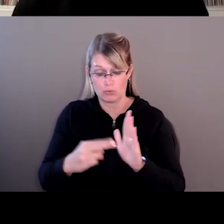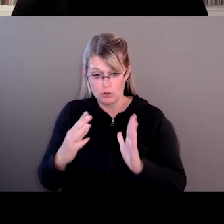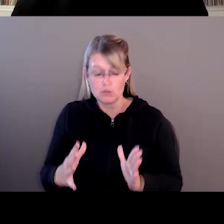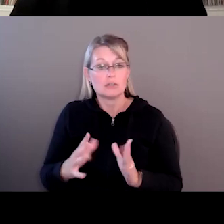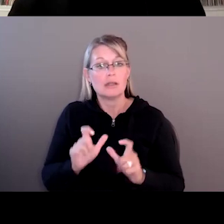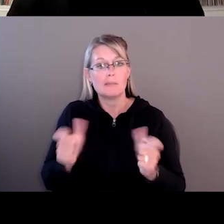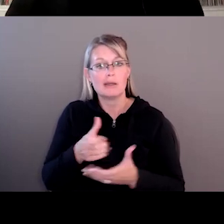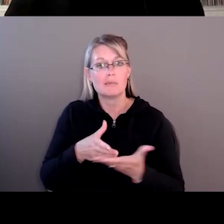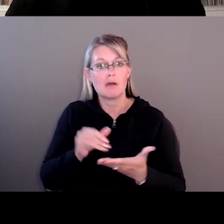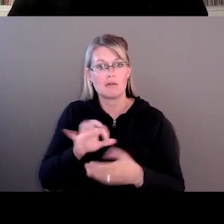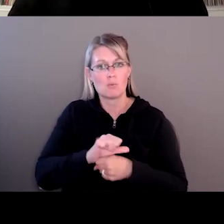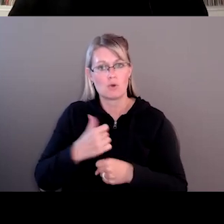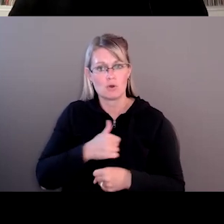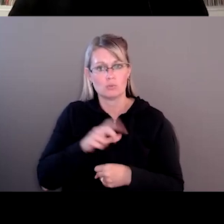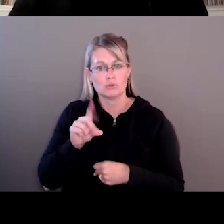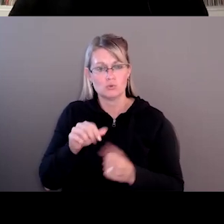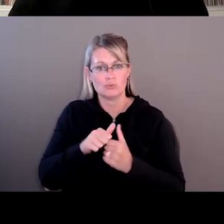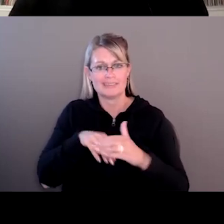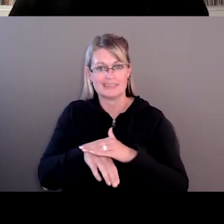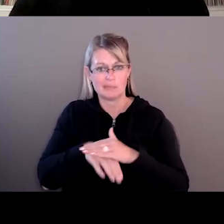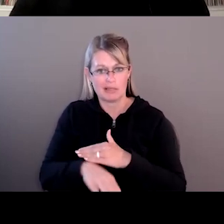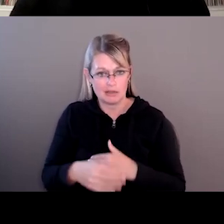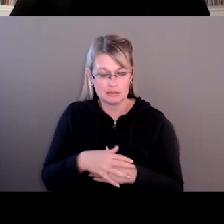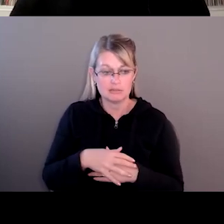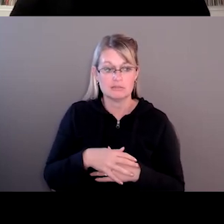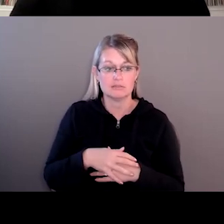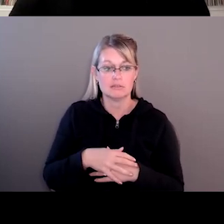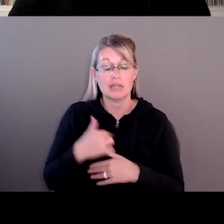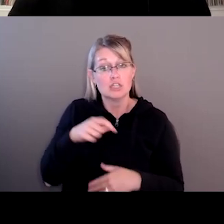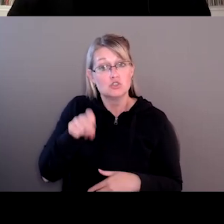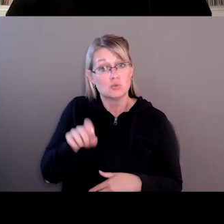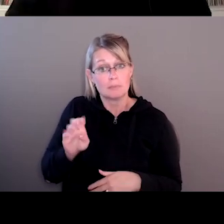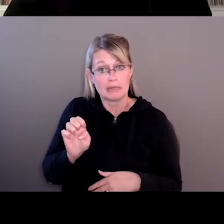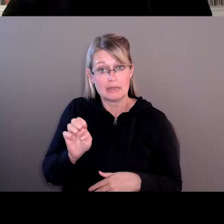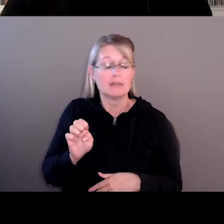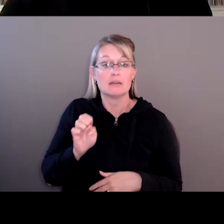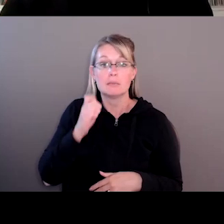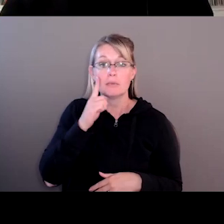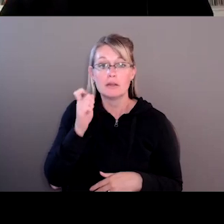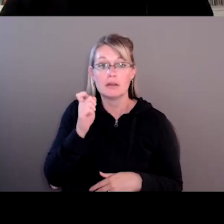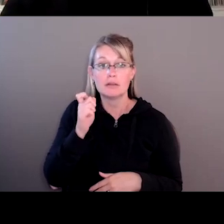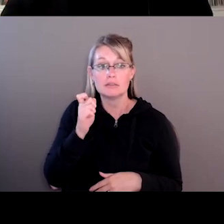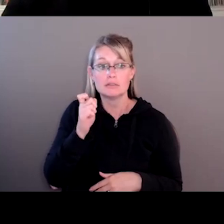of the work we are doing in accessibility. And it should be, because it is a critical